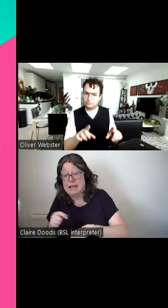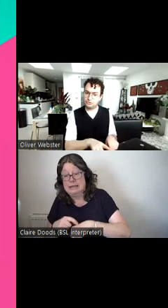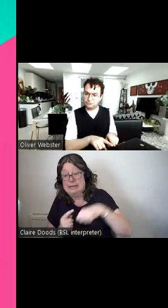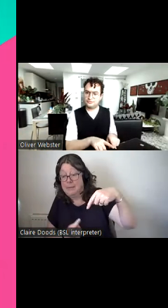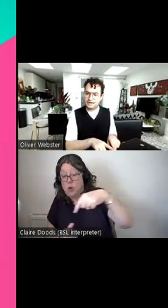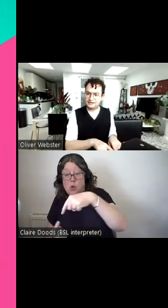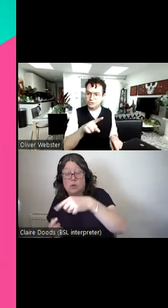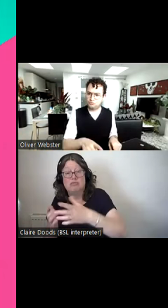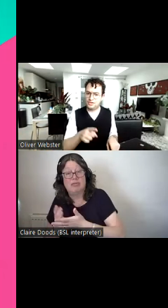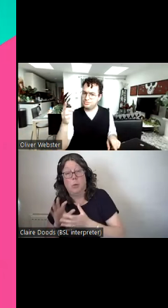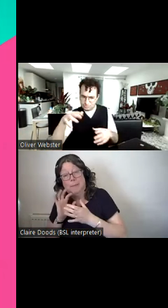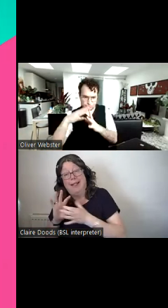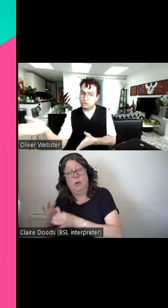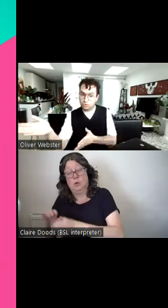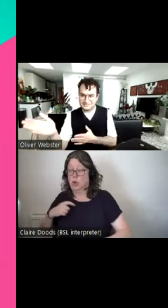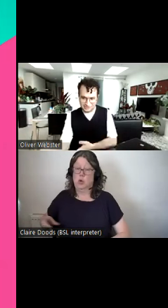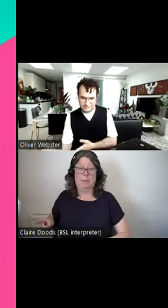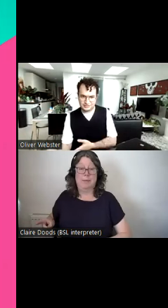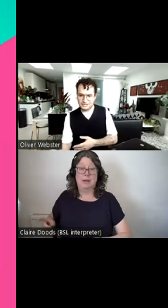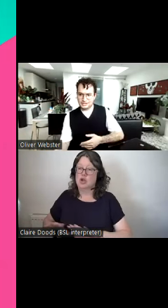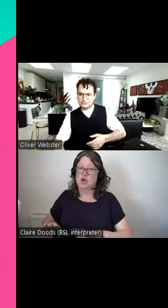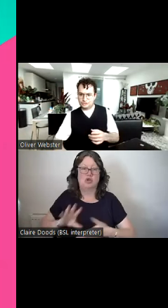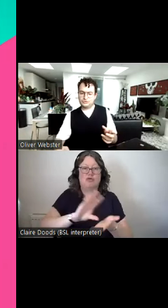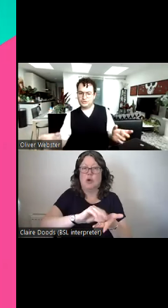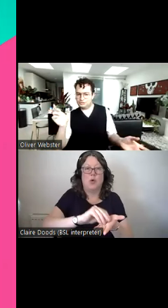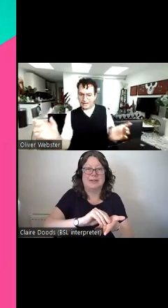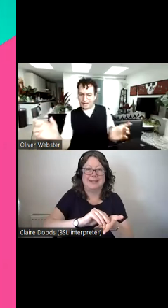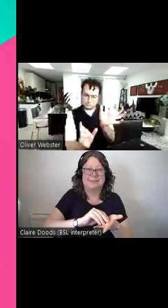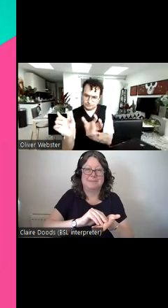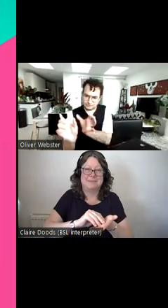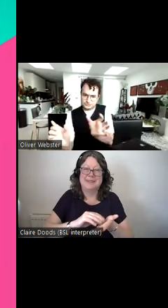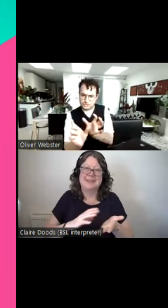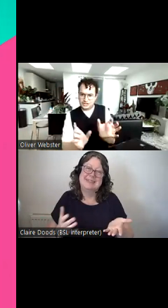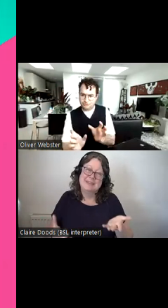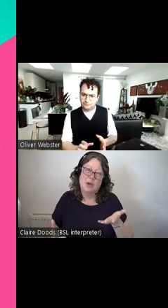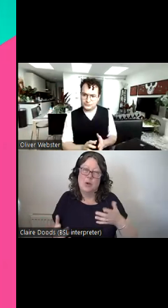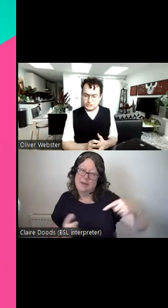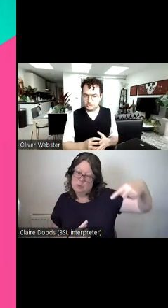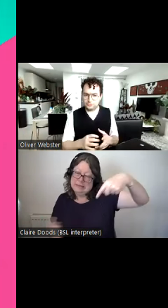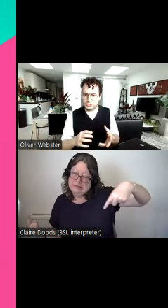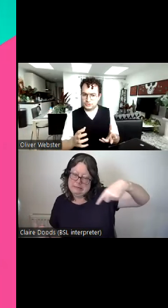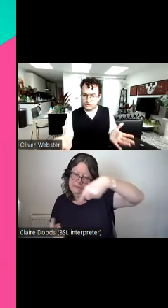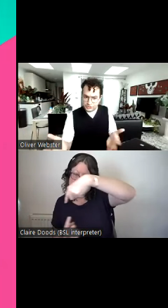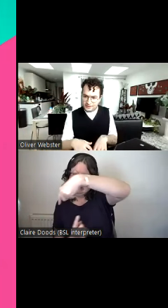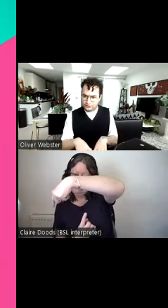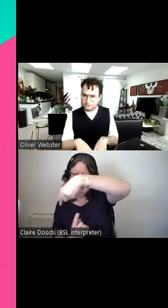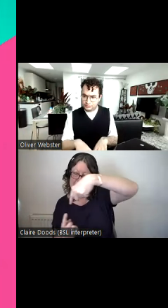rather than when the recording started. You'd have to do lots of jigging around. When you get a transcript,